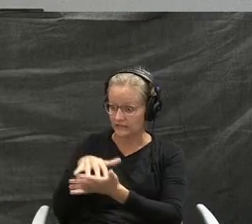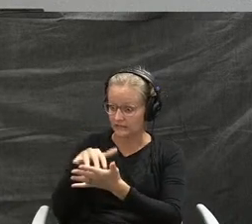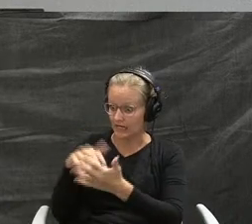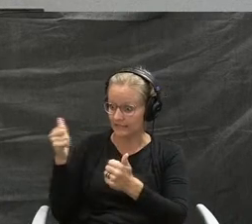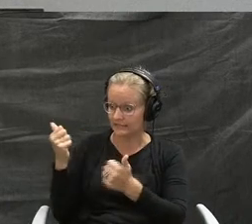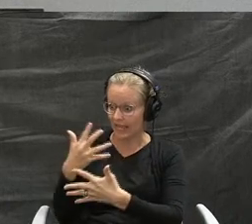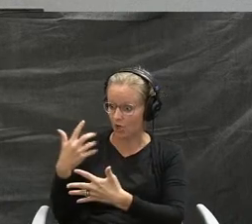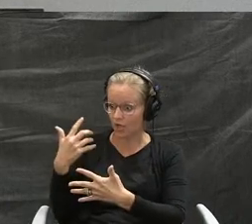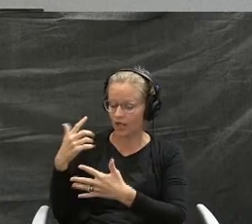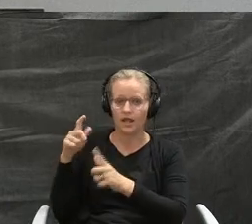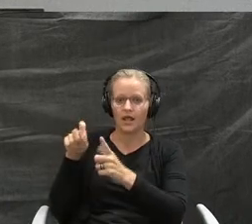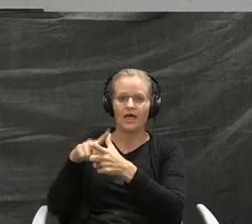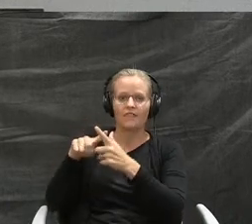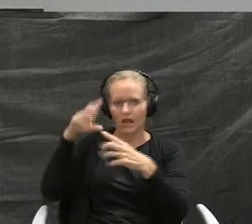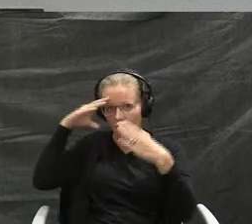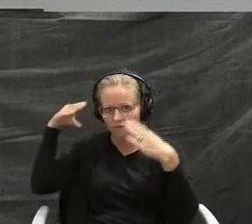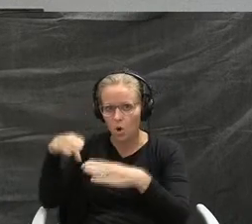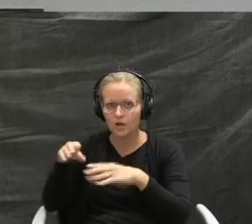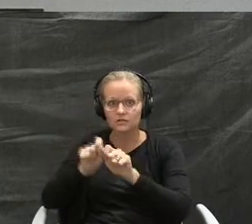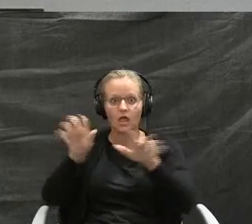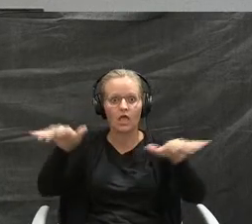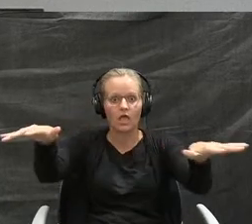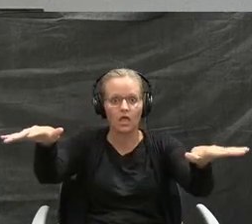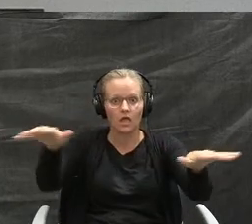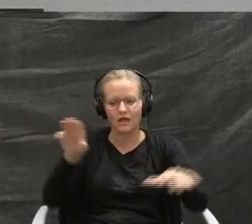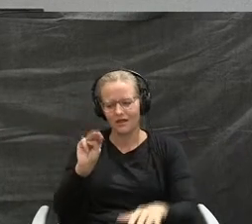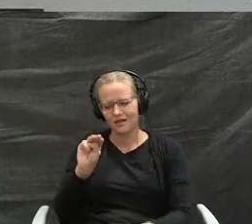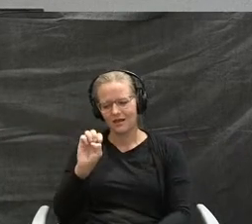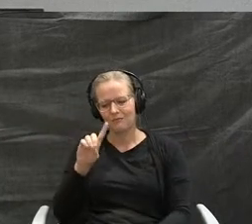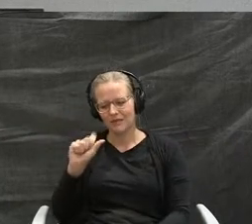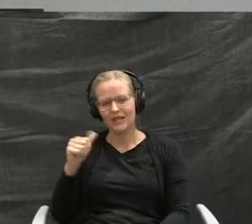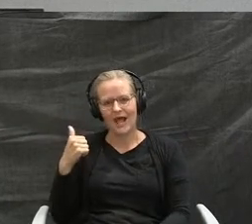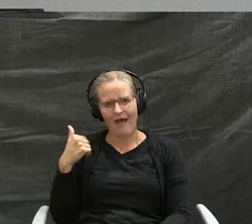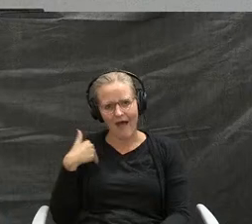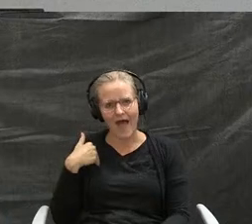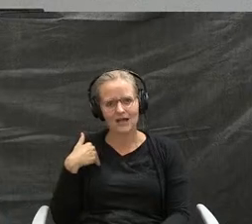Media has a mission to encourage people to stay away from each